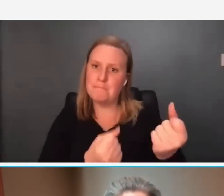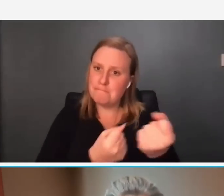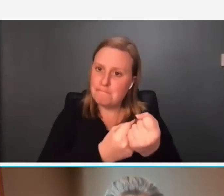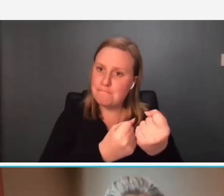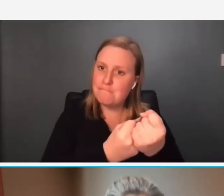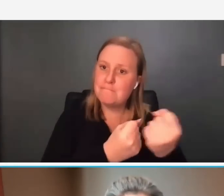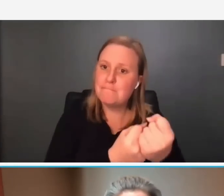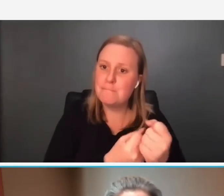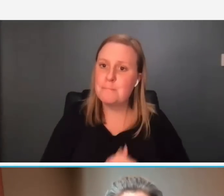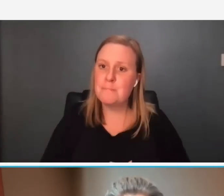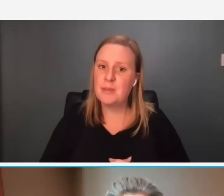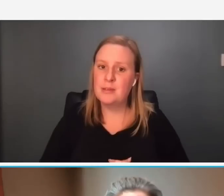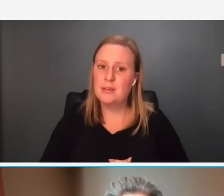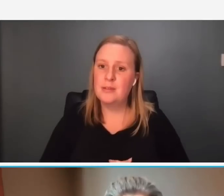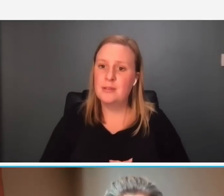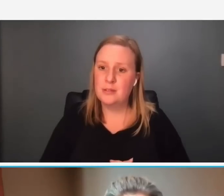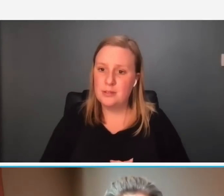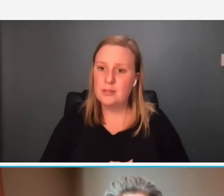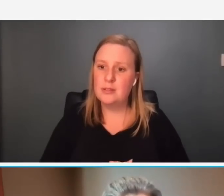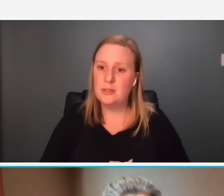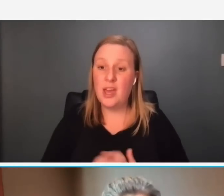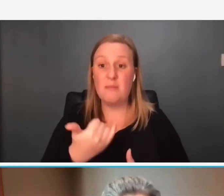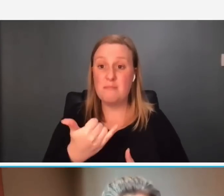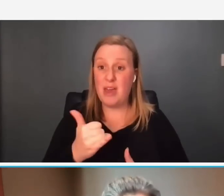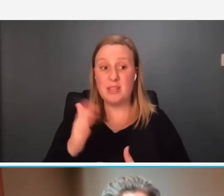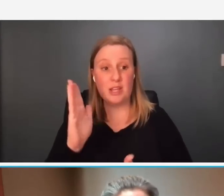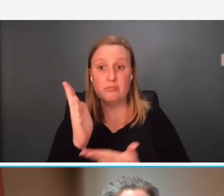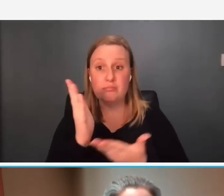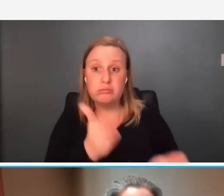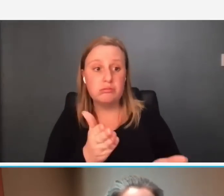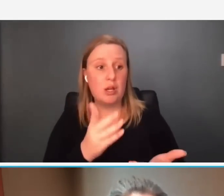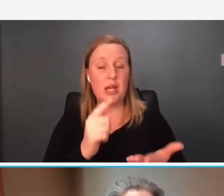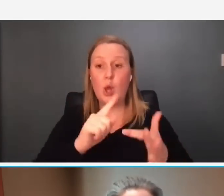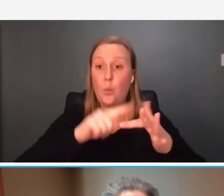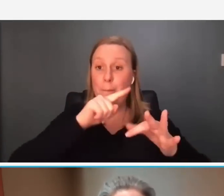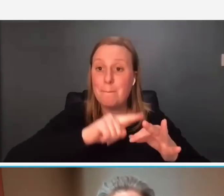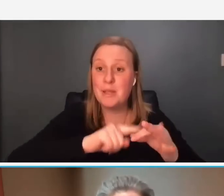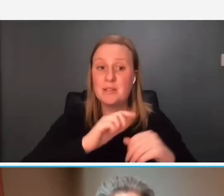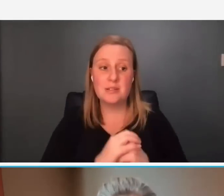people might need like goods and equipment and home modifications at the time that those supports